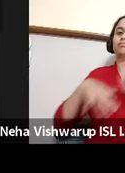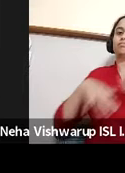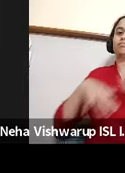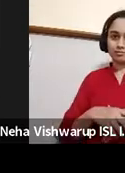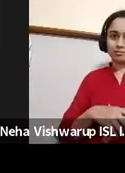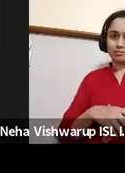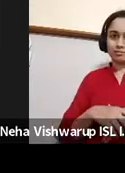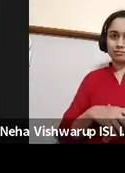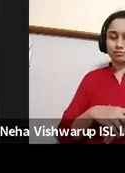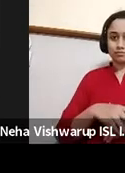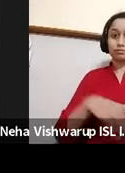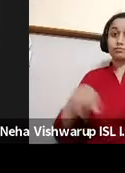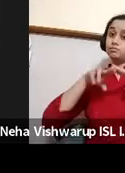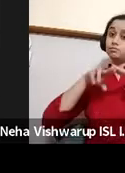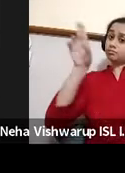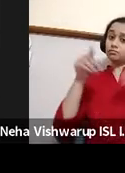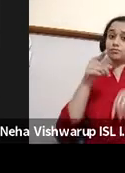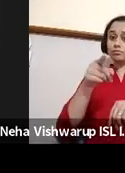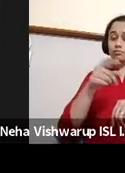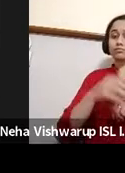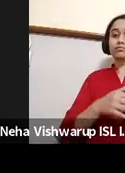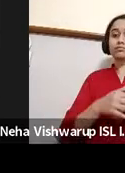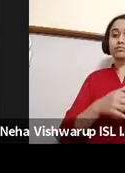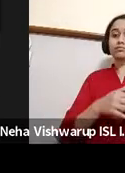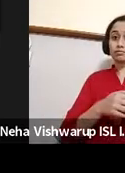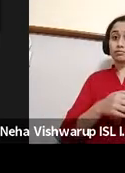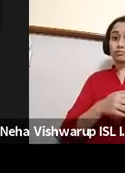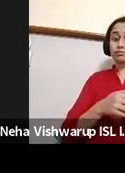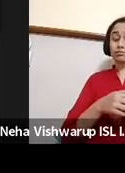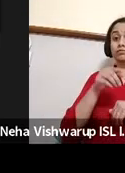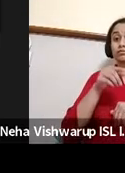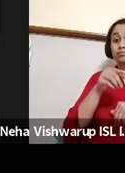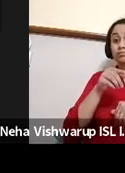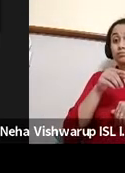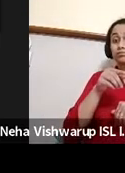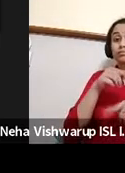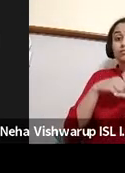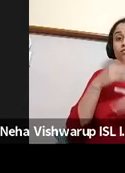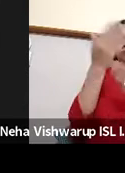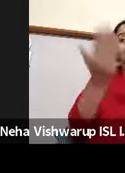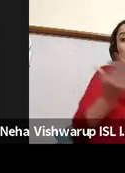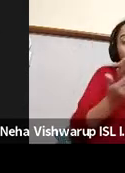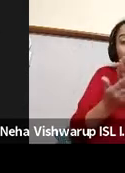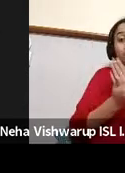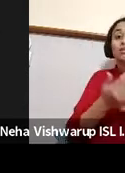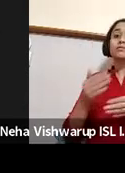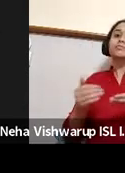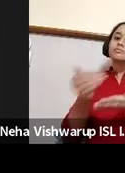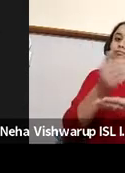the final and most infrequent type of images that came that comes up in suresh's archive are those that he made outside of his studio